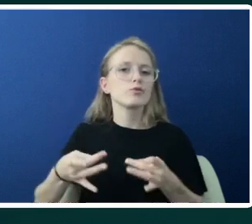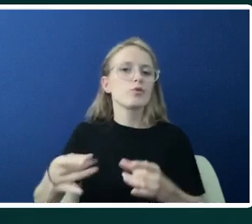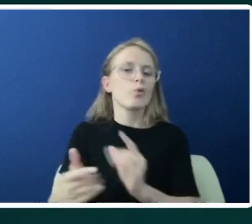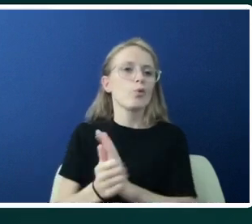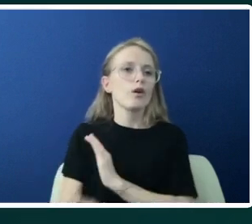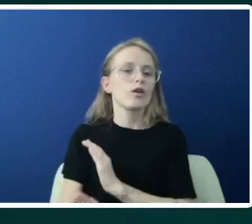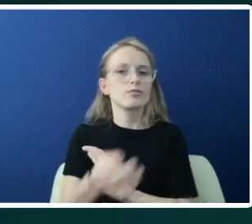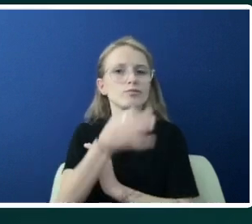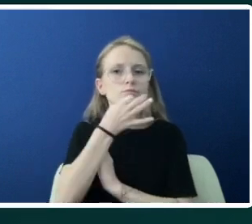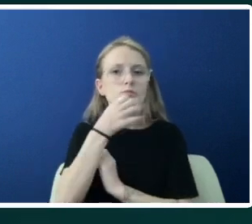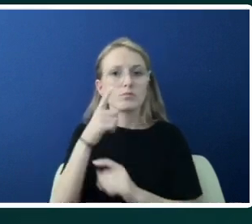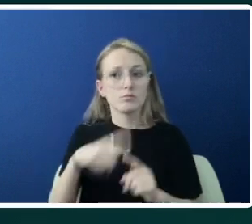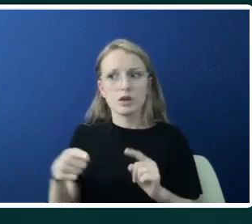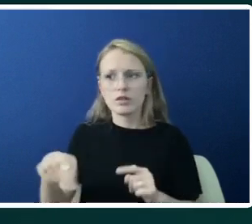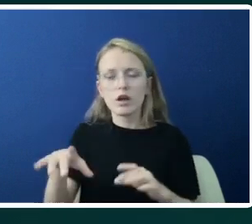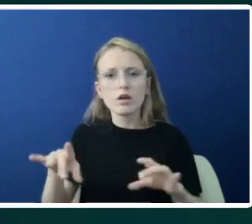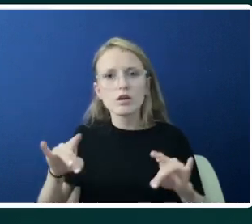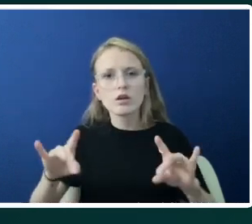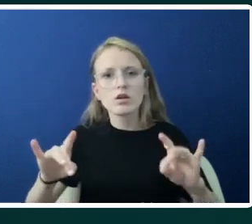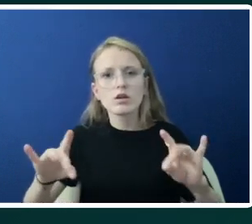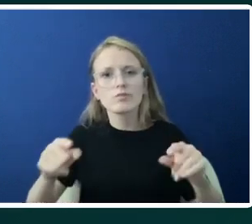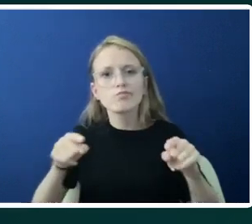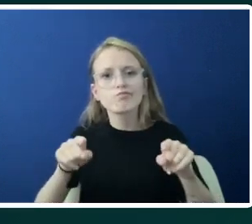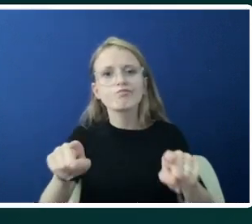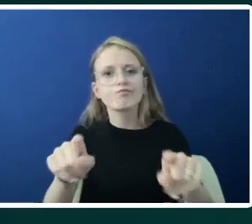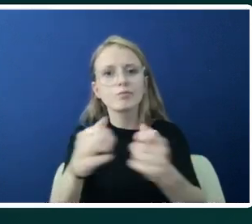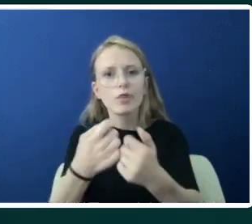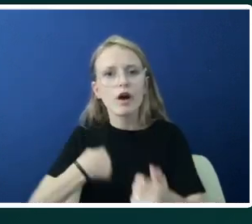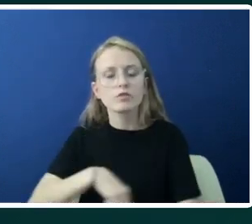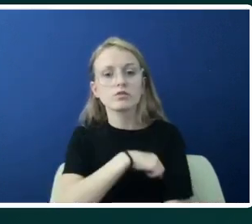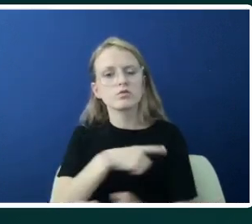just as we are. And so, what does it mean in the classroom, particularly for English Language Arts